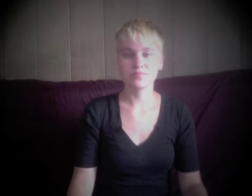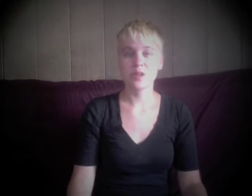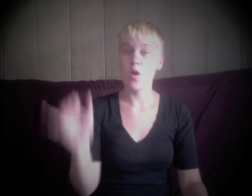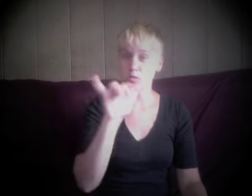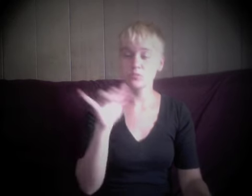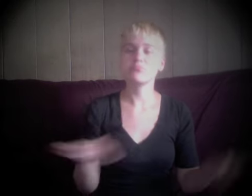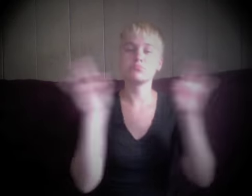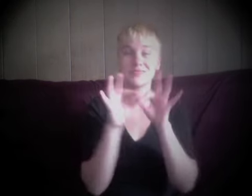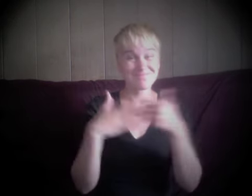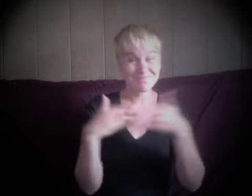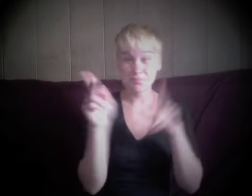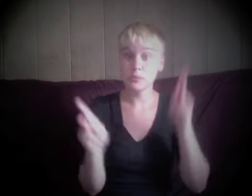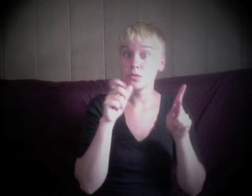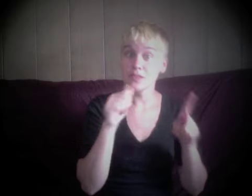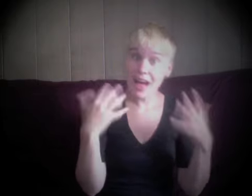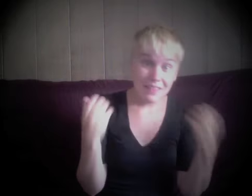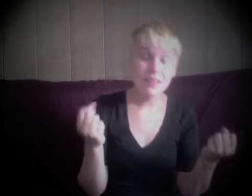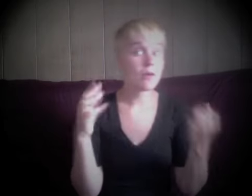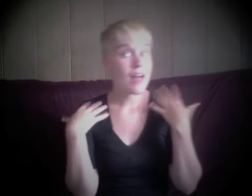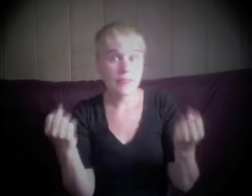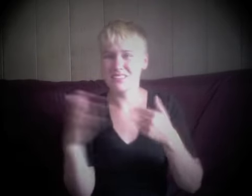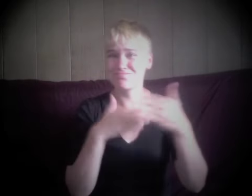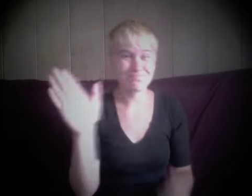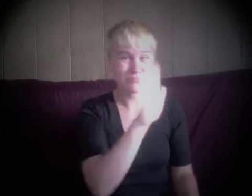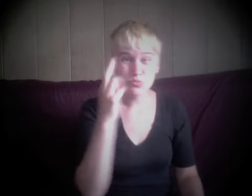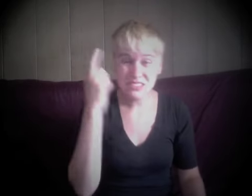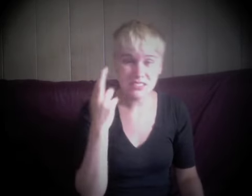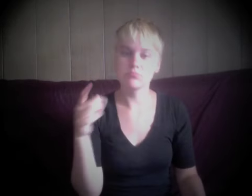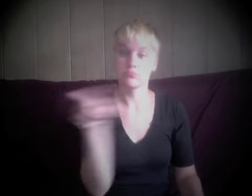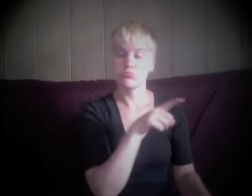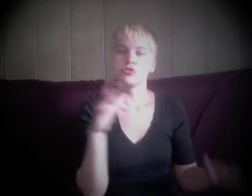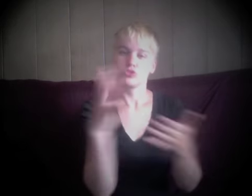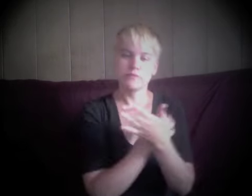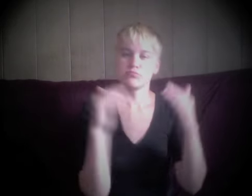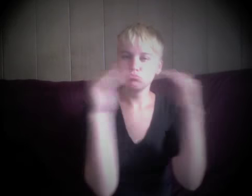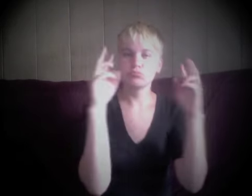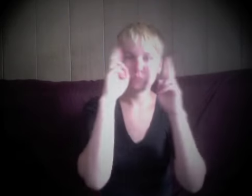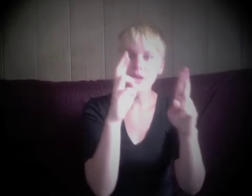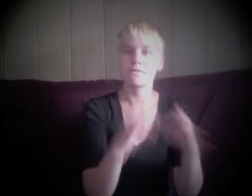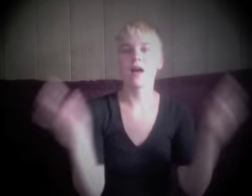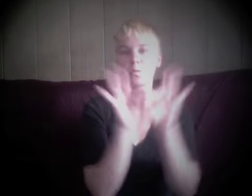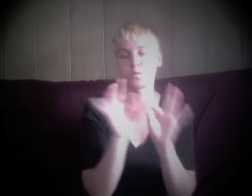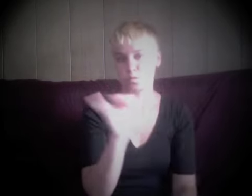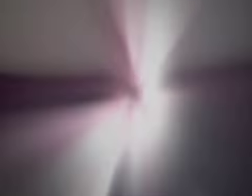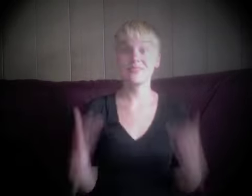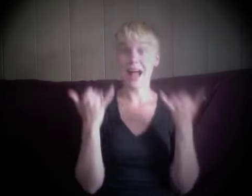They can also respect peoples' bodies, healthy or not.